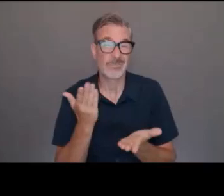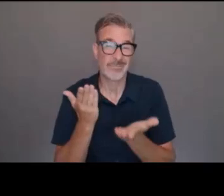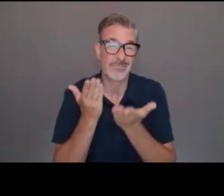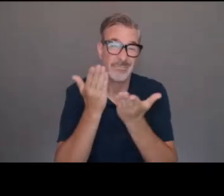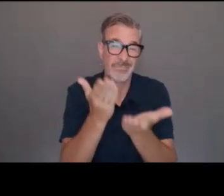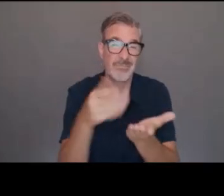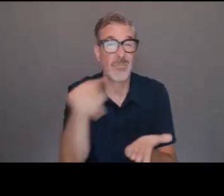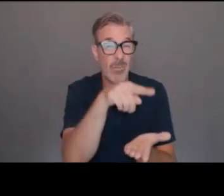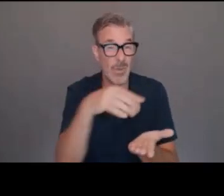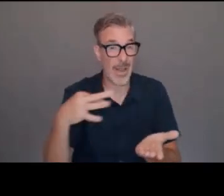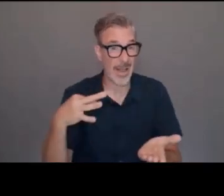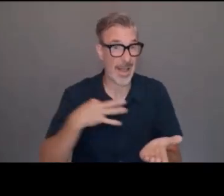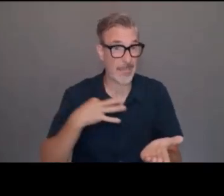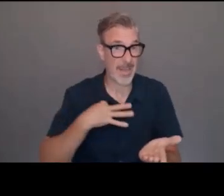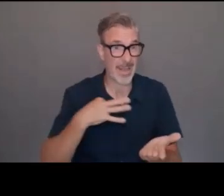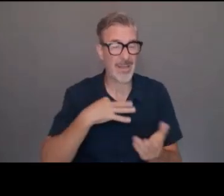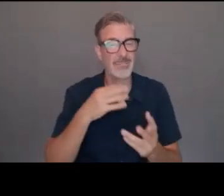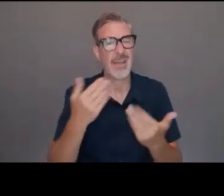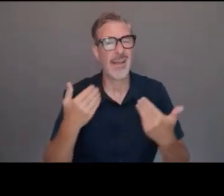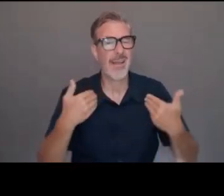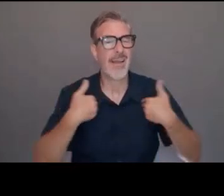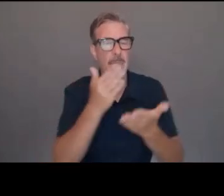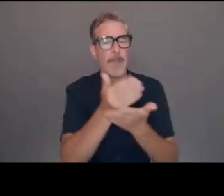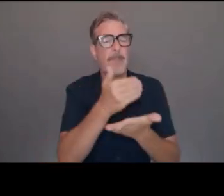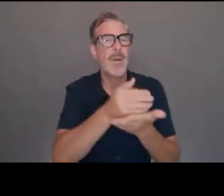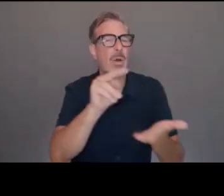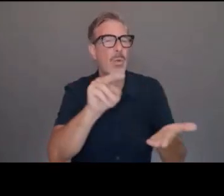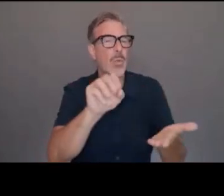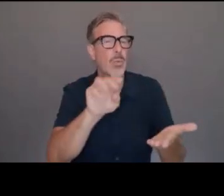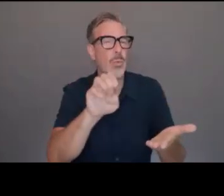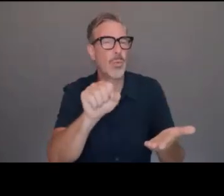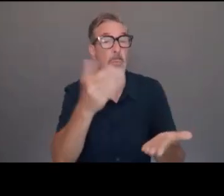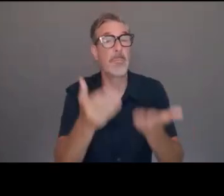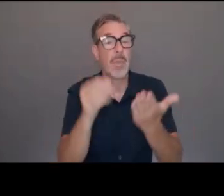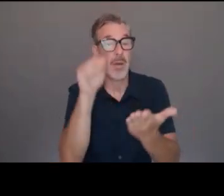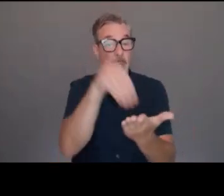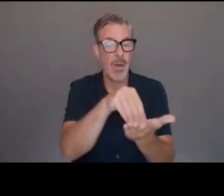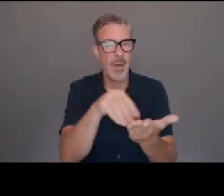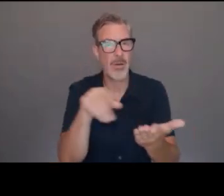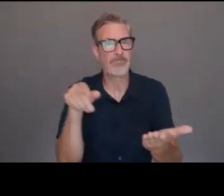budget notes to provide additional context where they can complete the Appendices